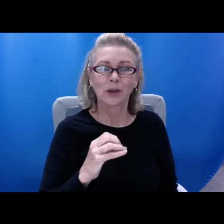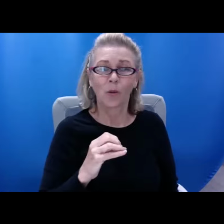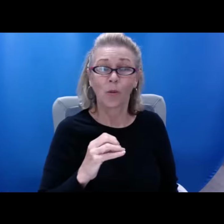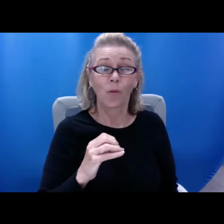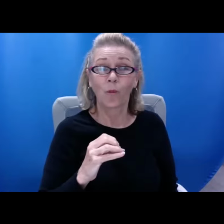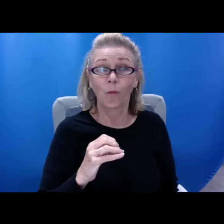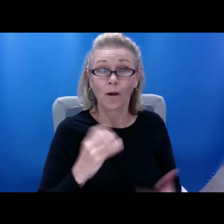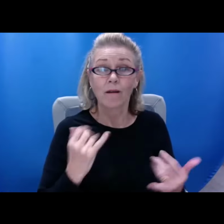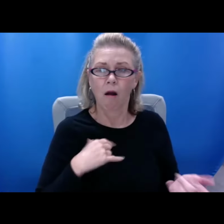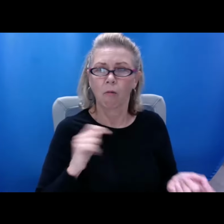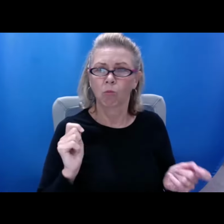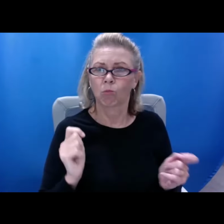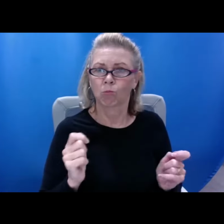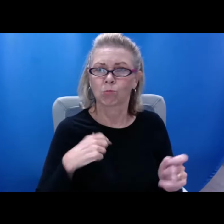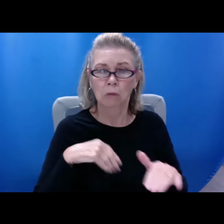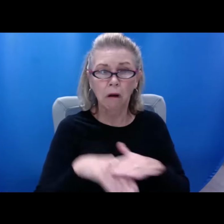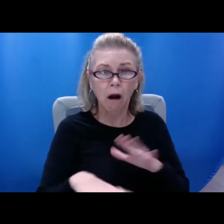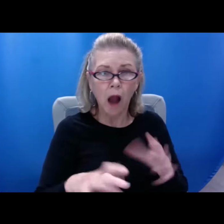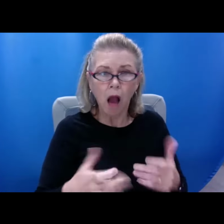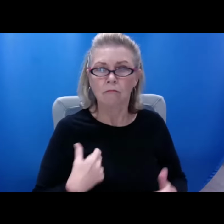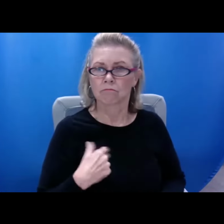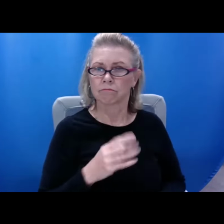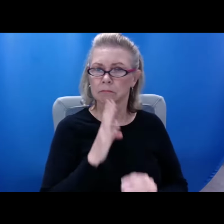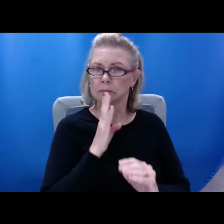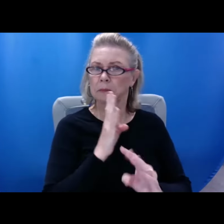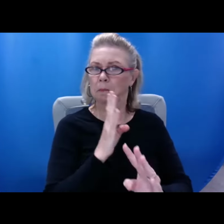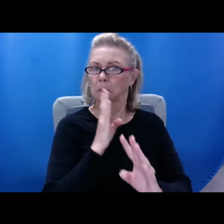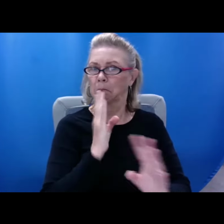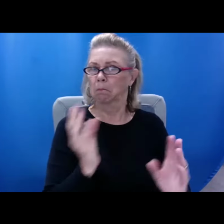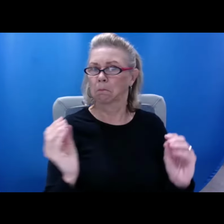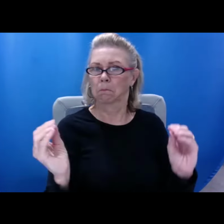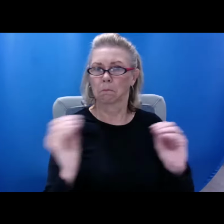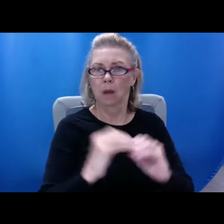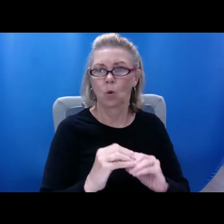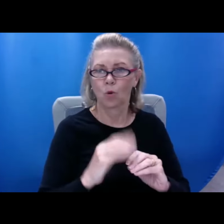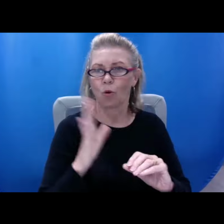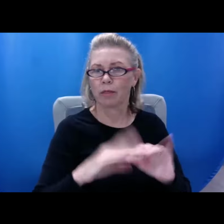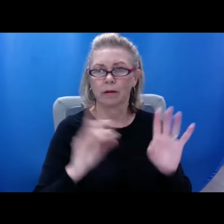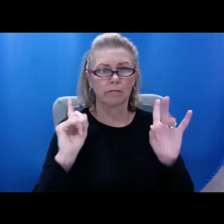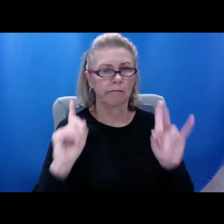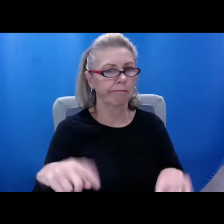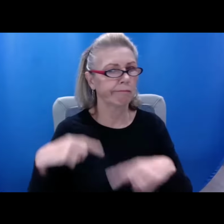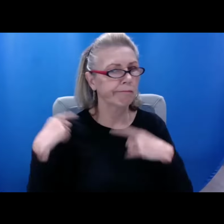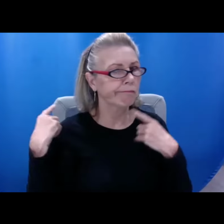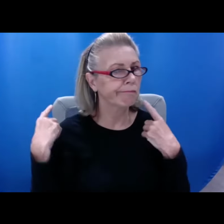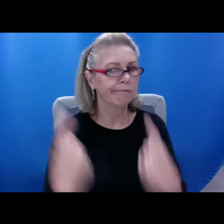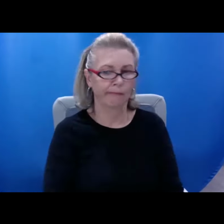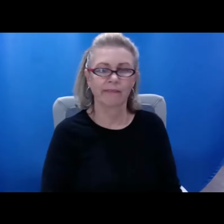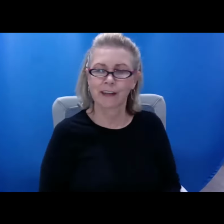have spoken way more than I ever have and just being able to put my opinion out there